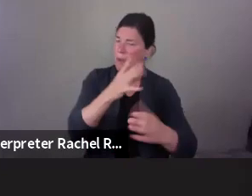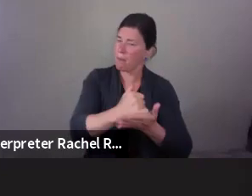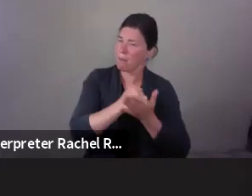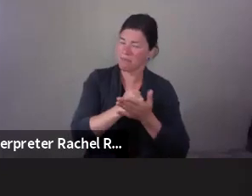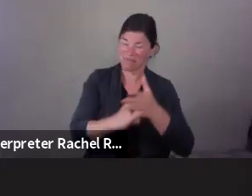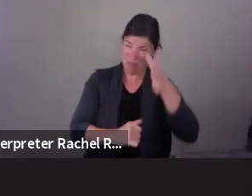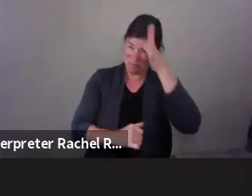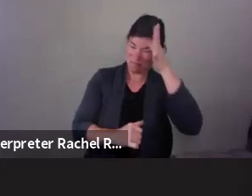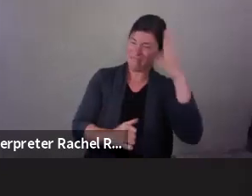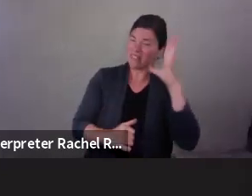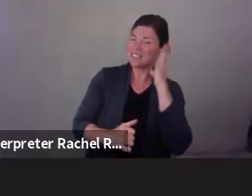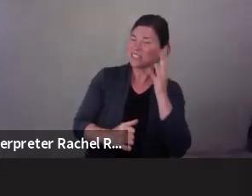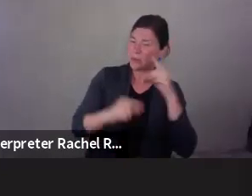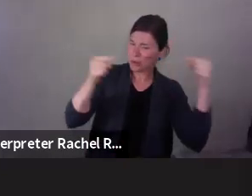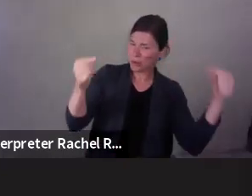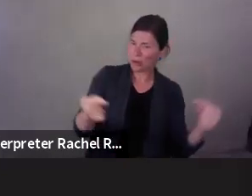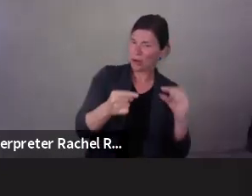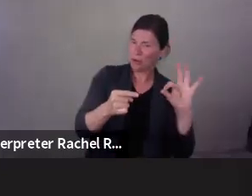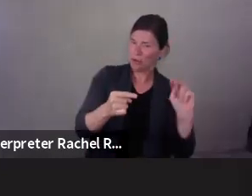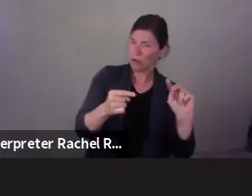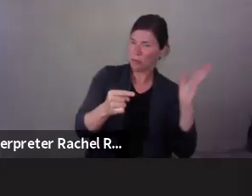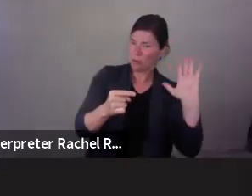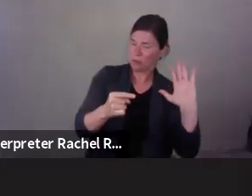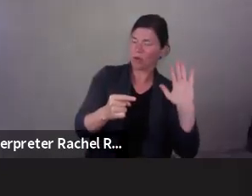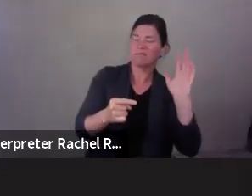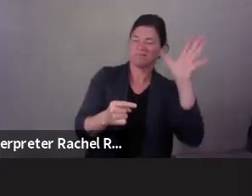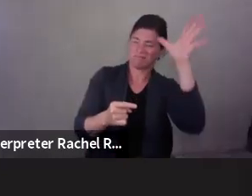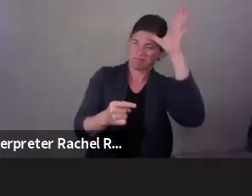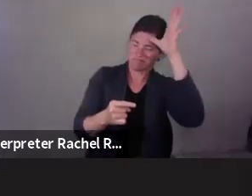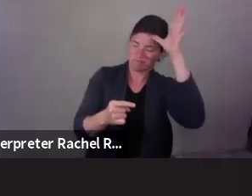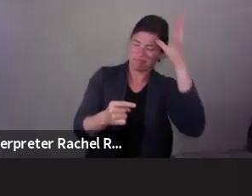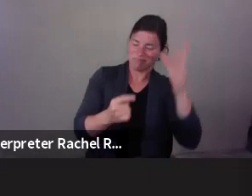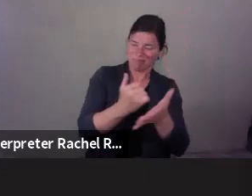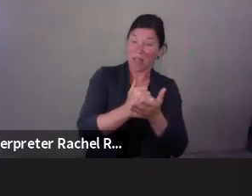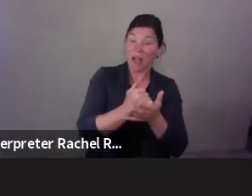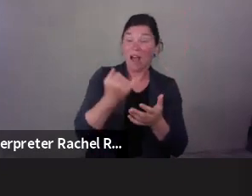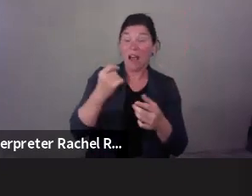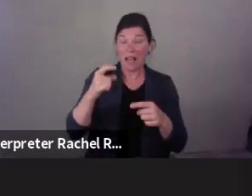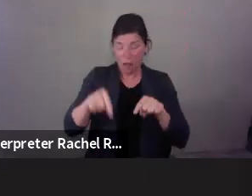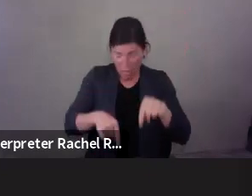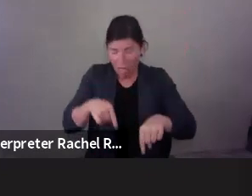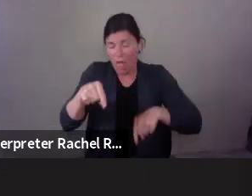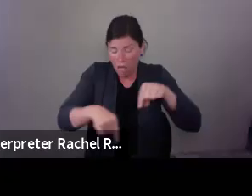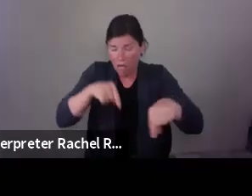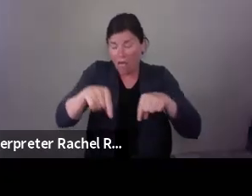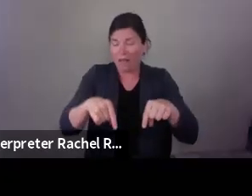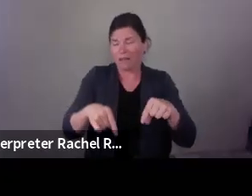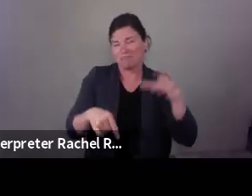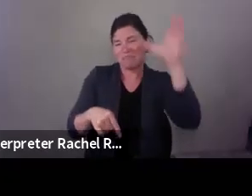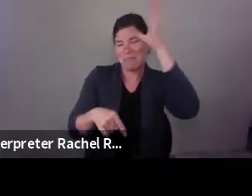me when I had to get any x-rays . My dad has had foot